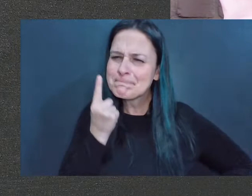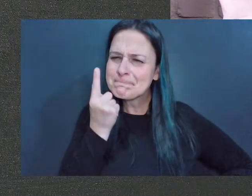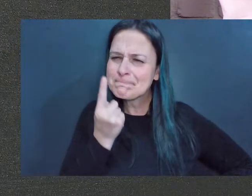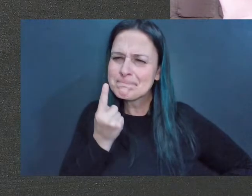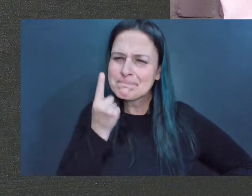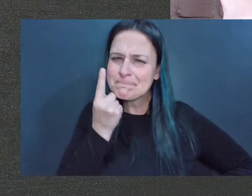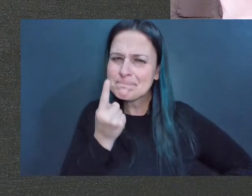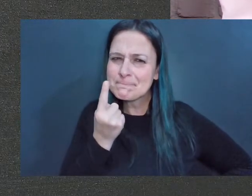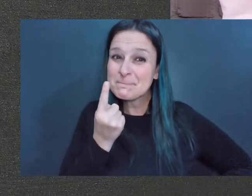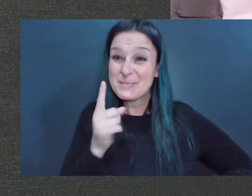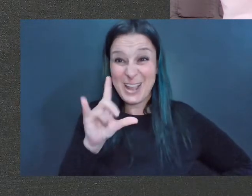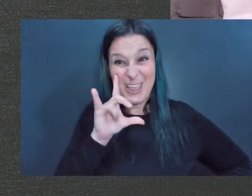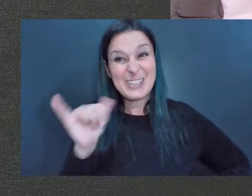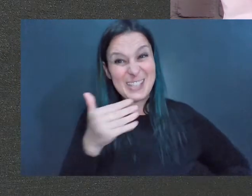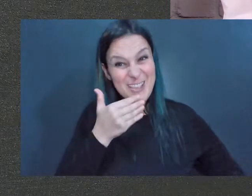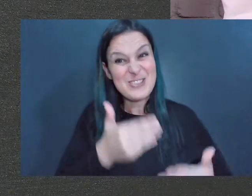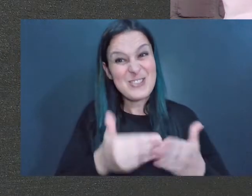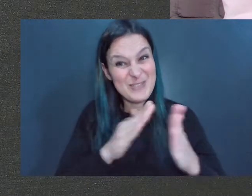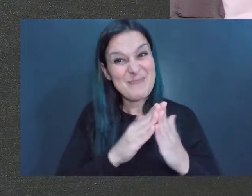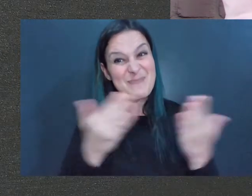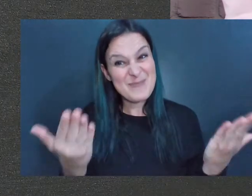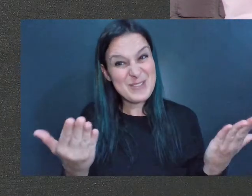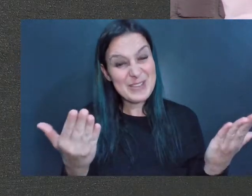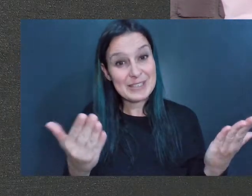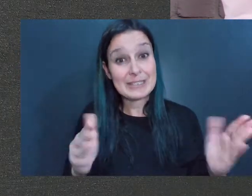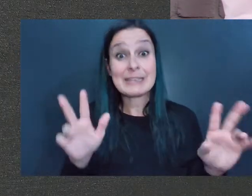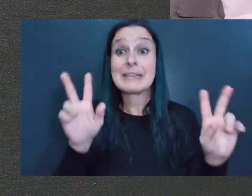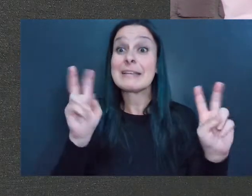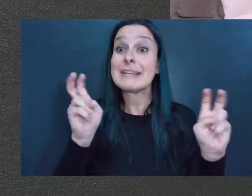This looks like a really good book. "If You Take a Mouse to School".